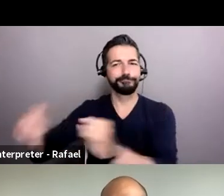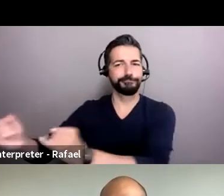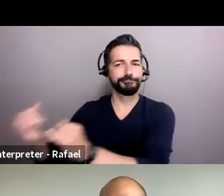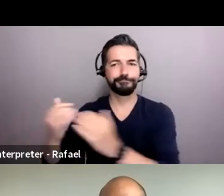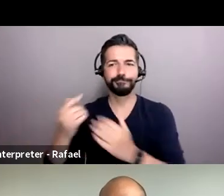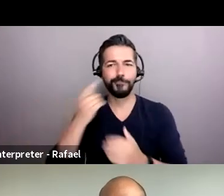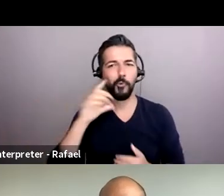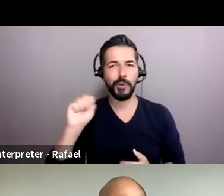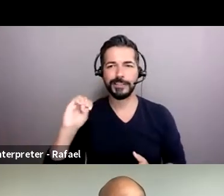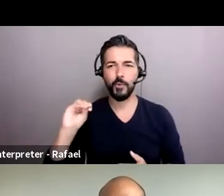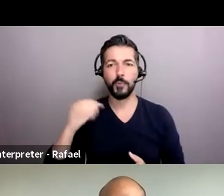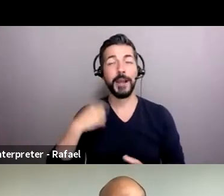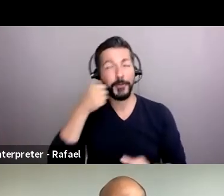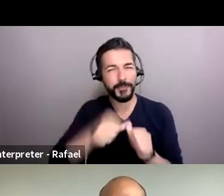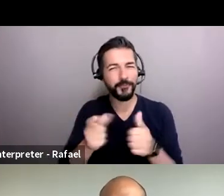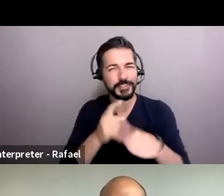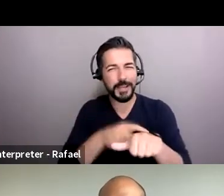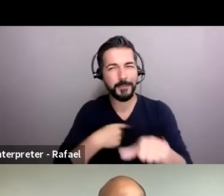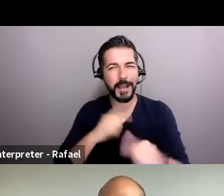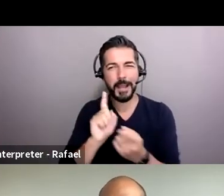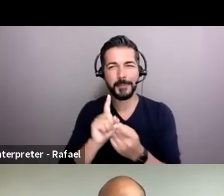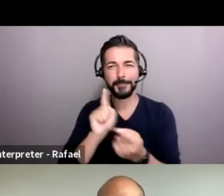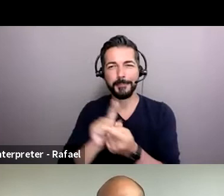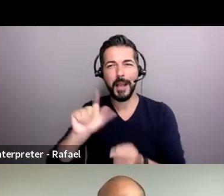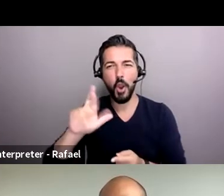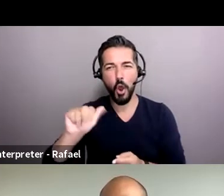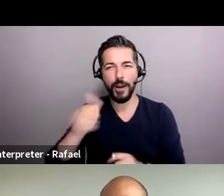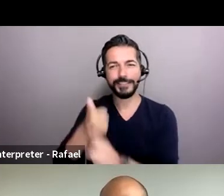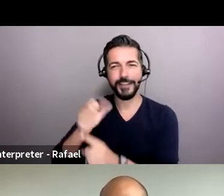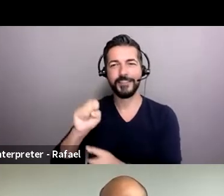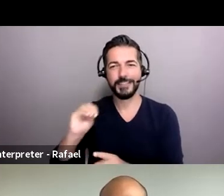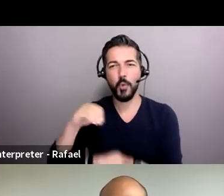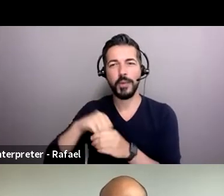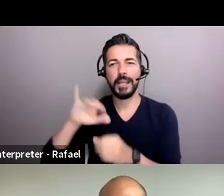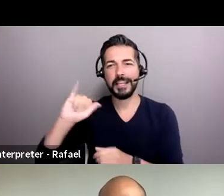I remember when I first met Laura, she was SEO at Yahoo, which was then really considered a search engine at the time,